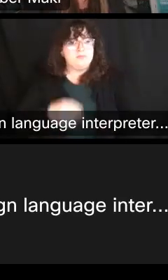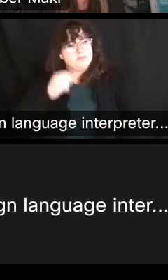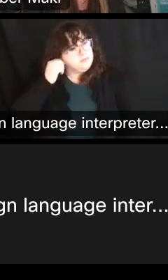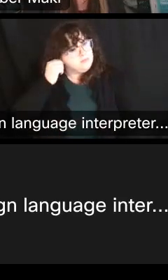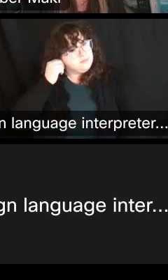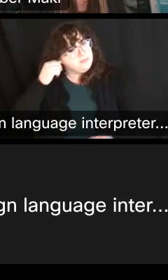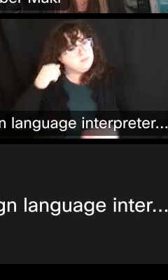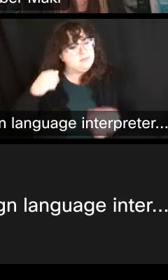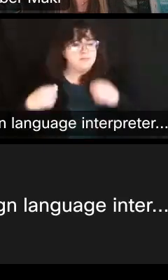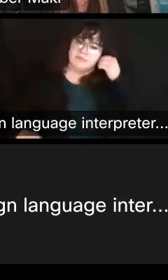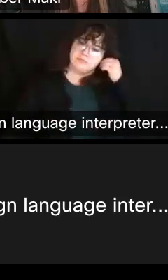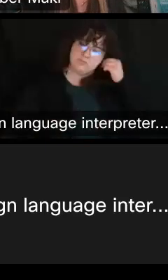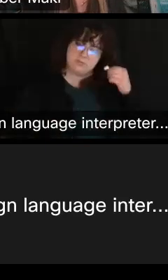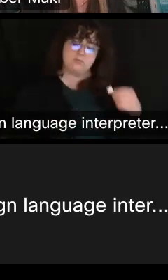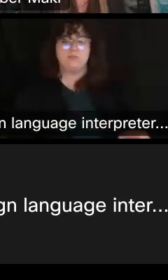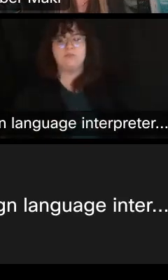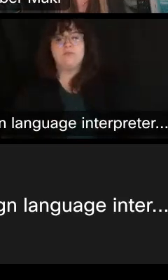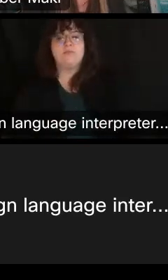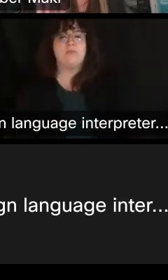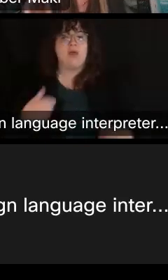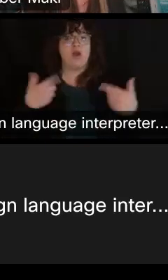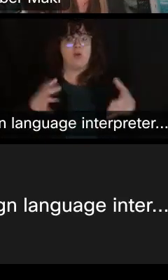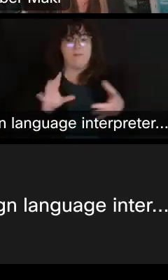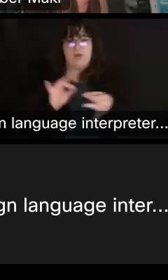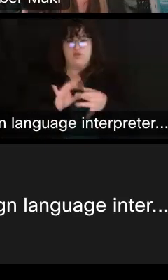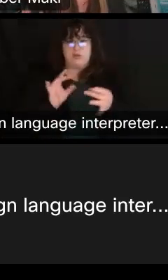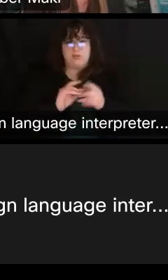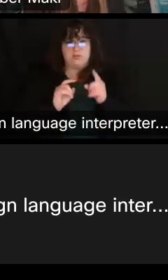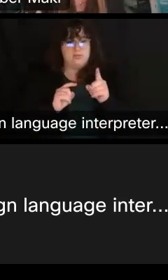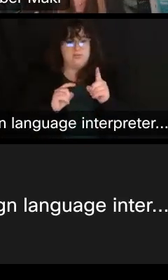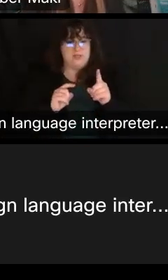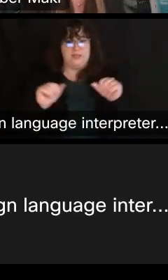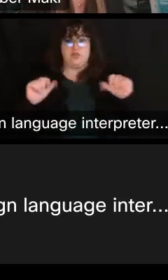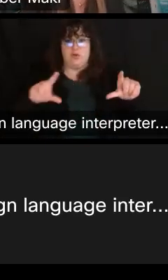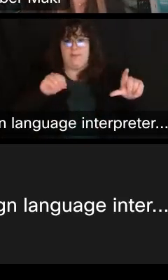I already mentioned the DHS licensing lookup. This is a screenshot of one of the crisis respite